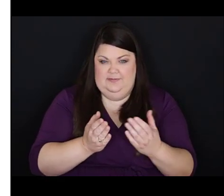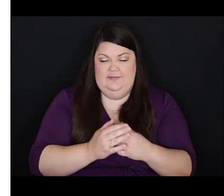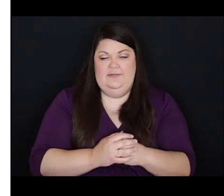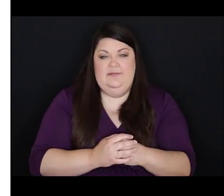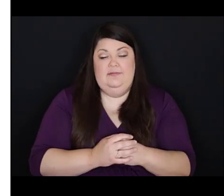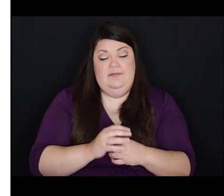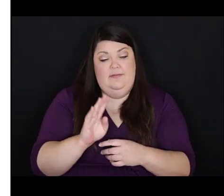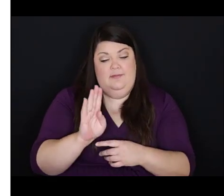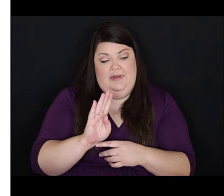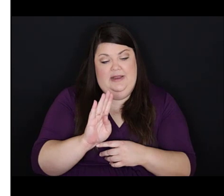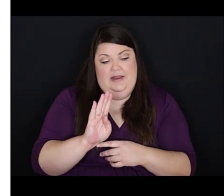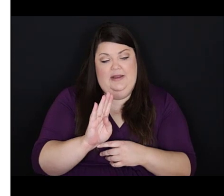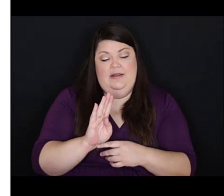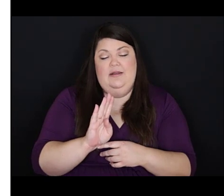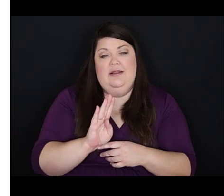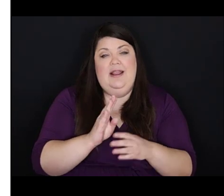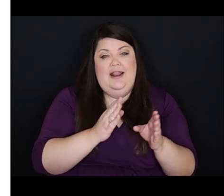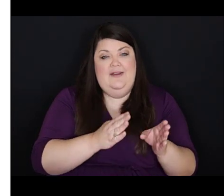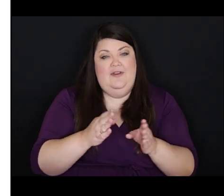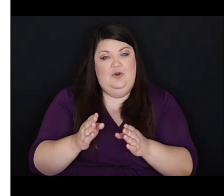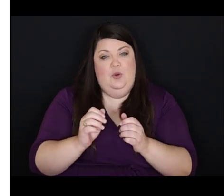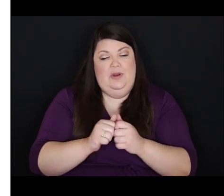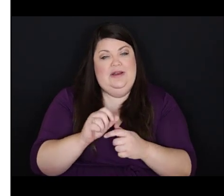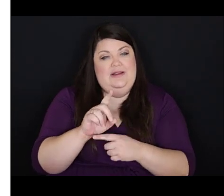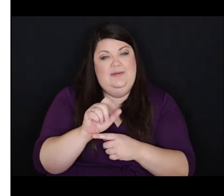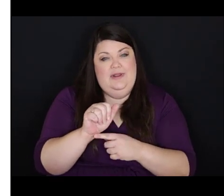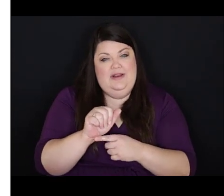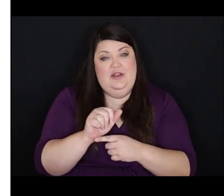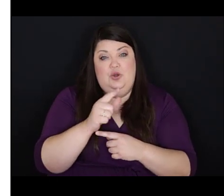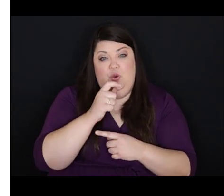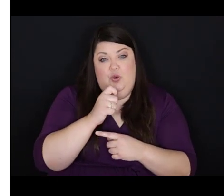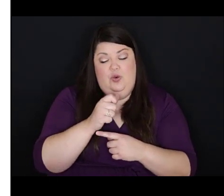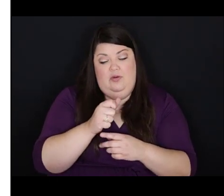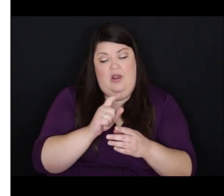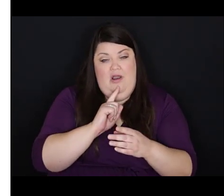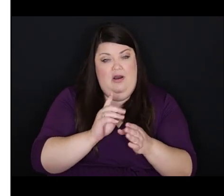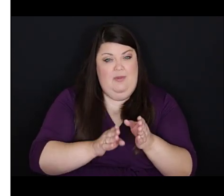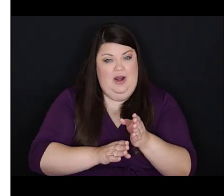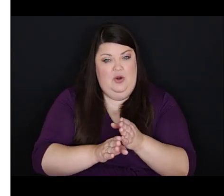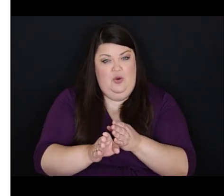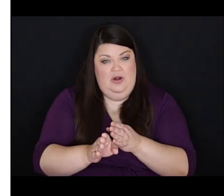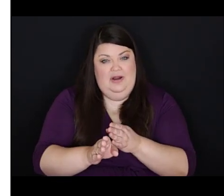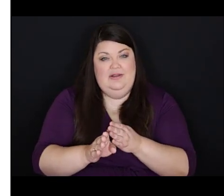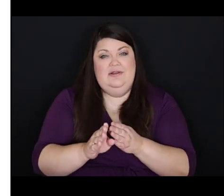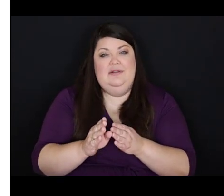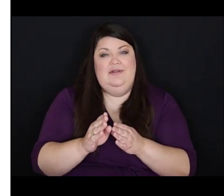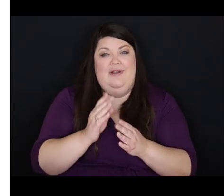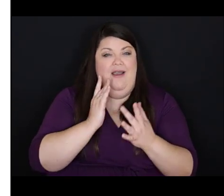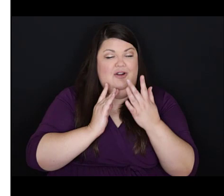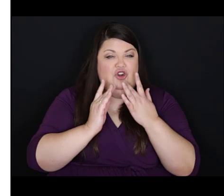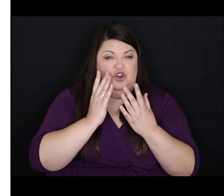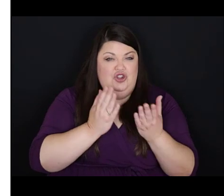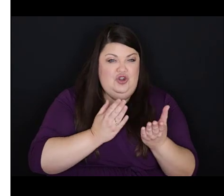(B) Individuals with disabilities who are minorities, underserved or unserved;